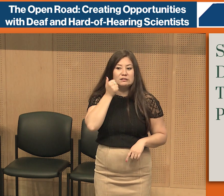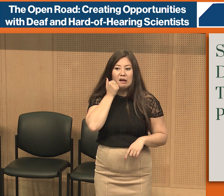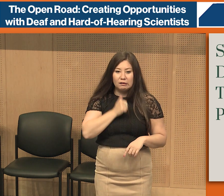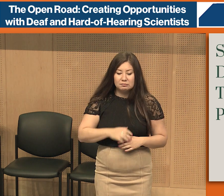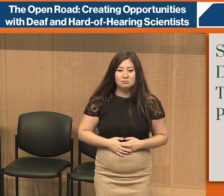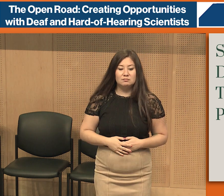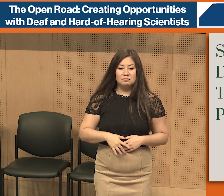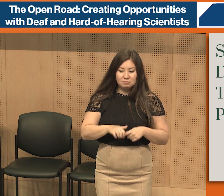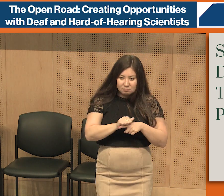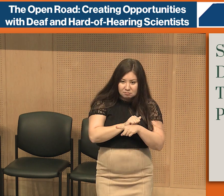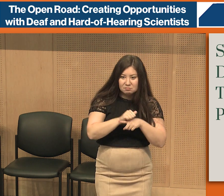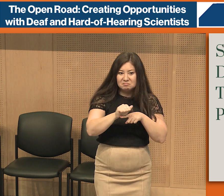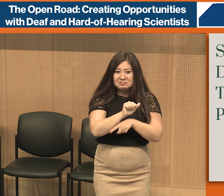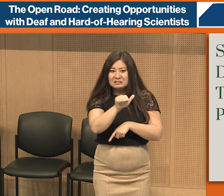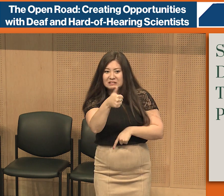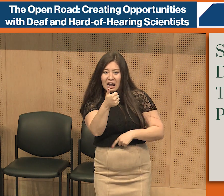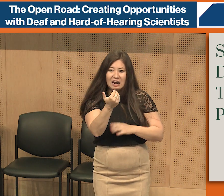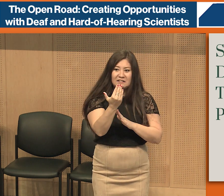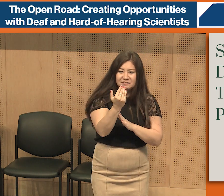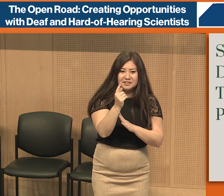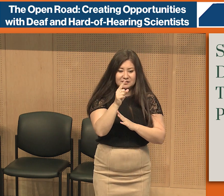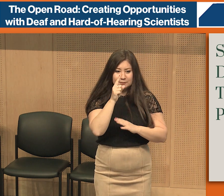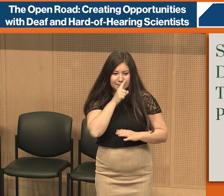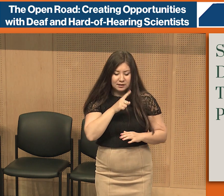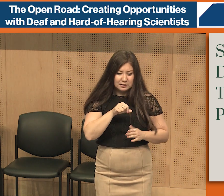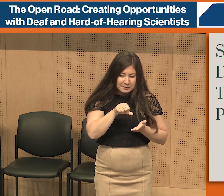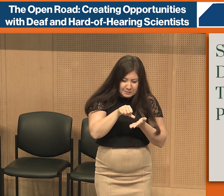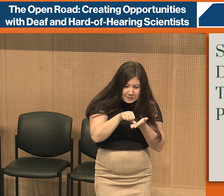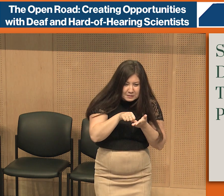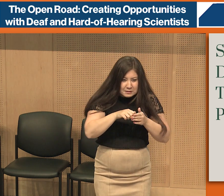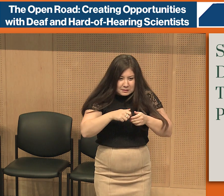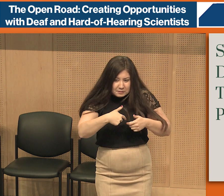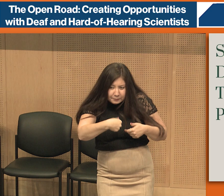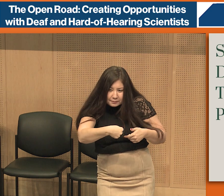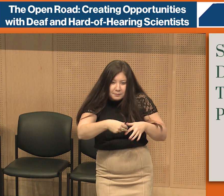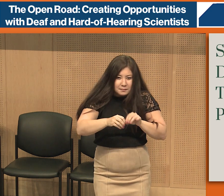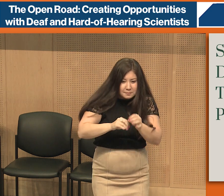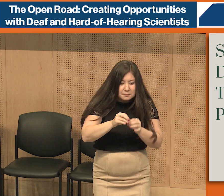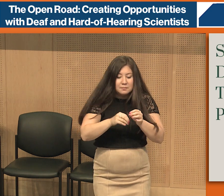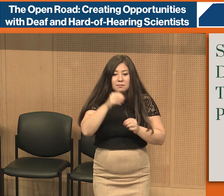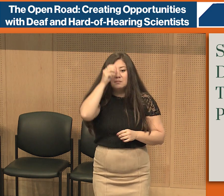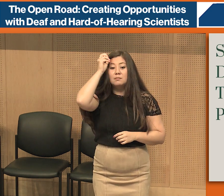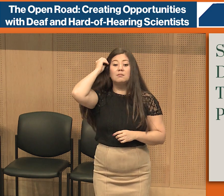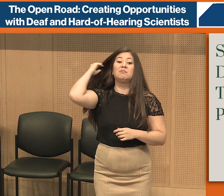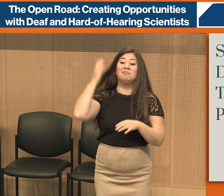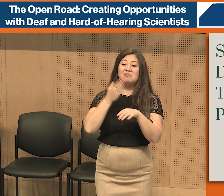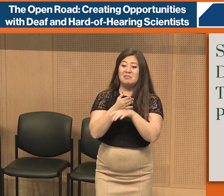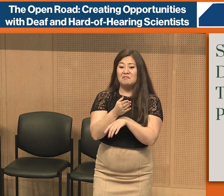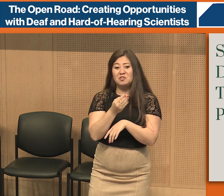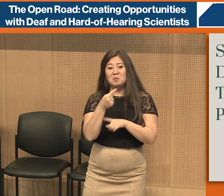but after practicing every day doing these mouse dissections in the same way,